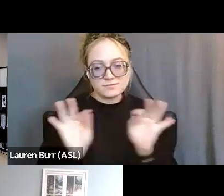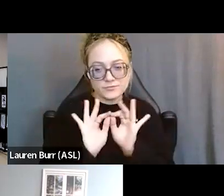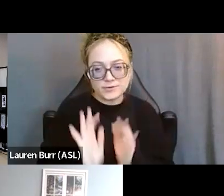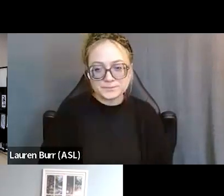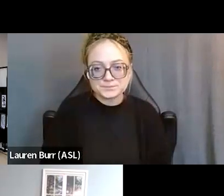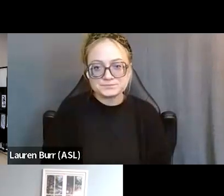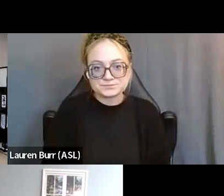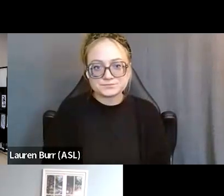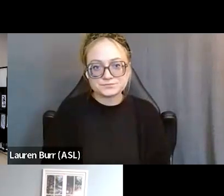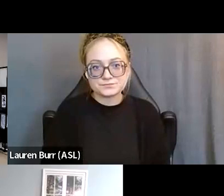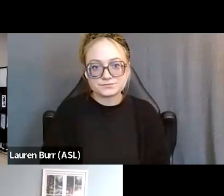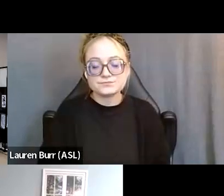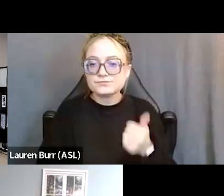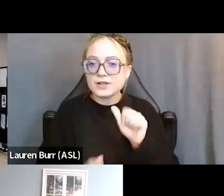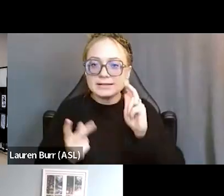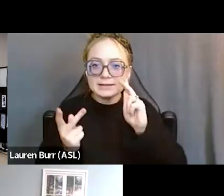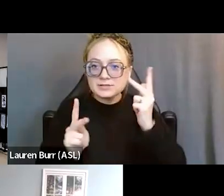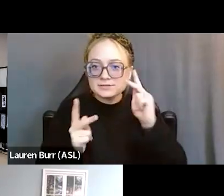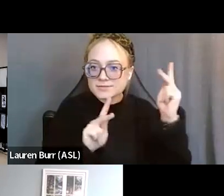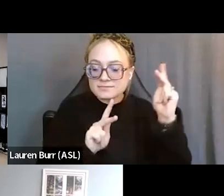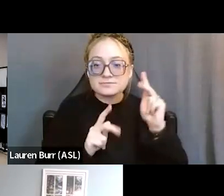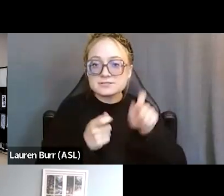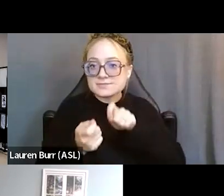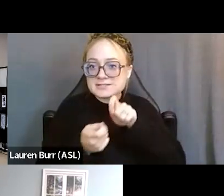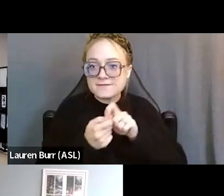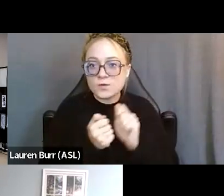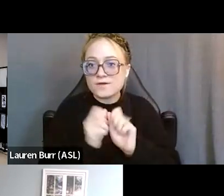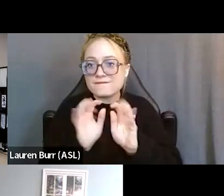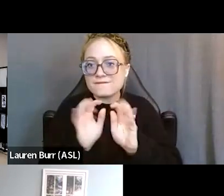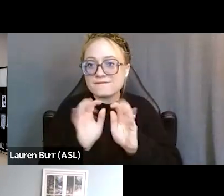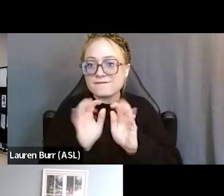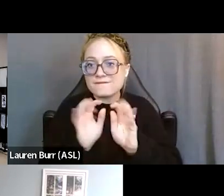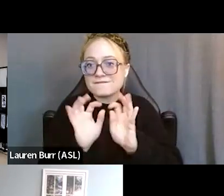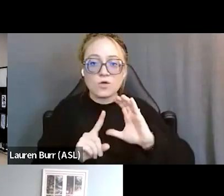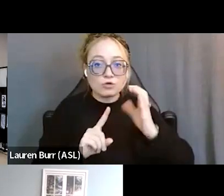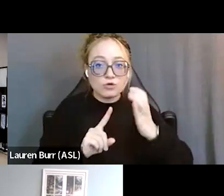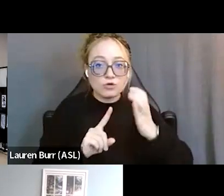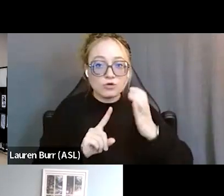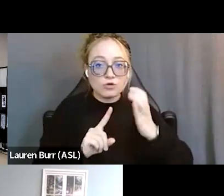In any misconceptions, especially, I mean family, cultural beliefs about why mental illness occurs